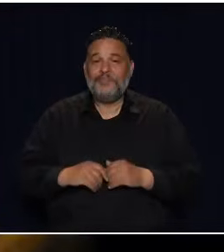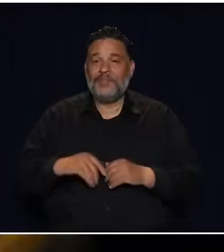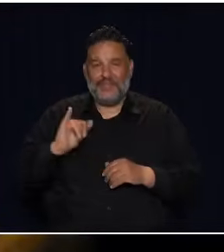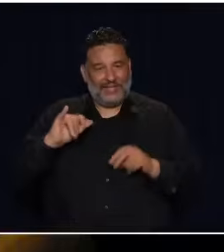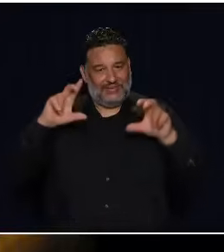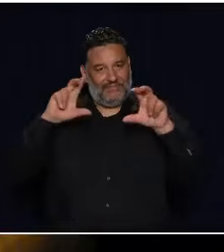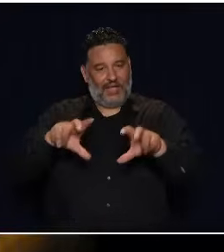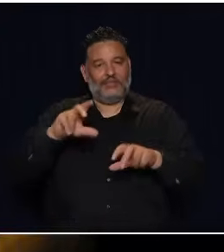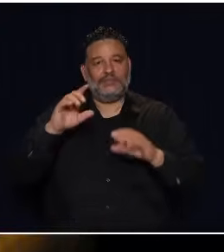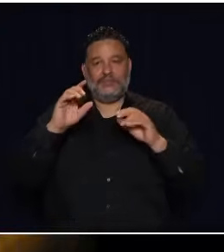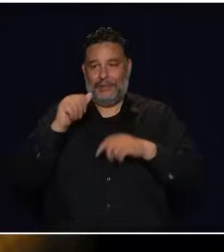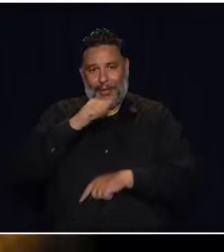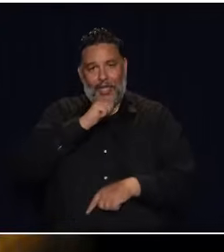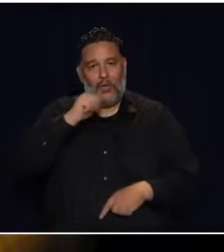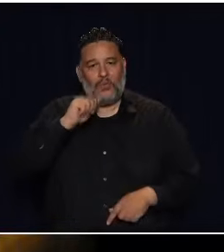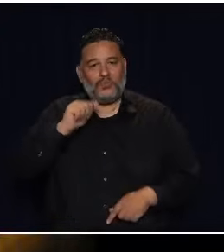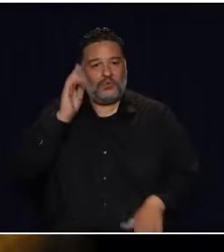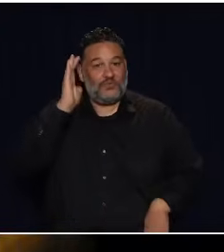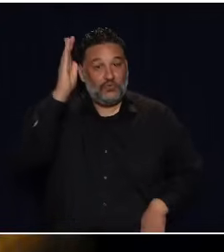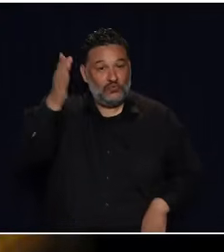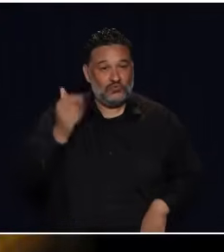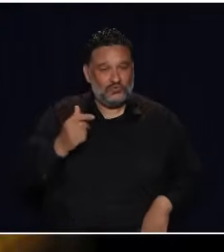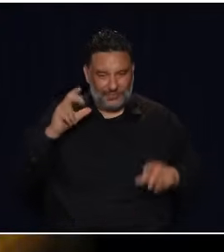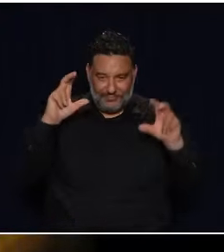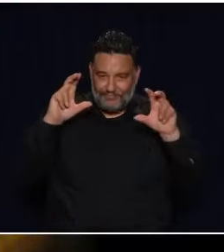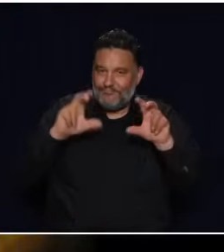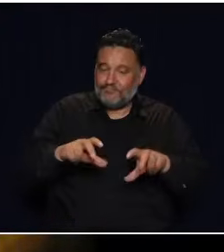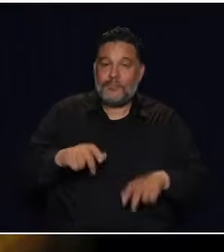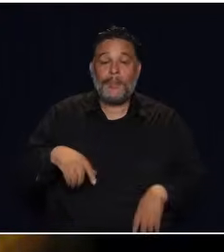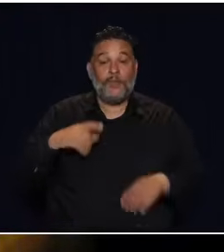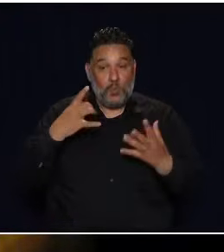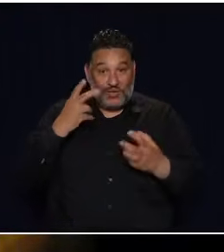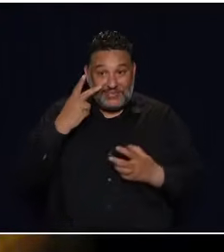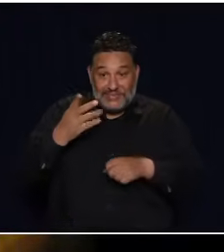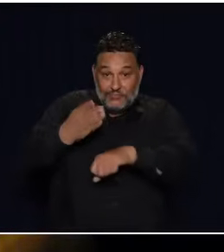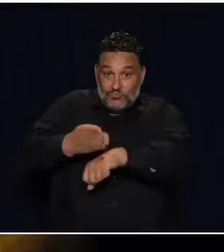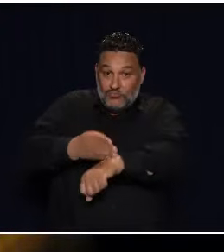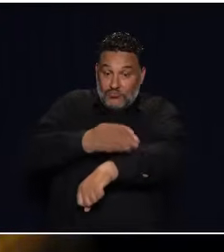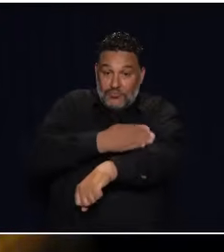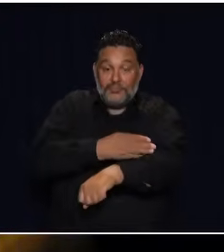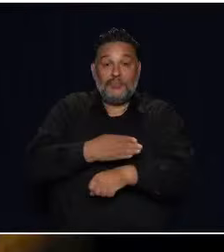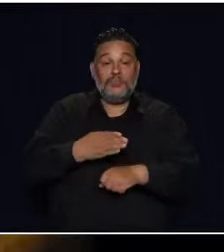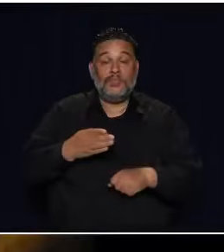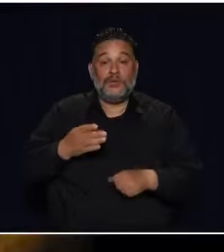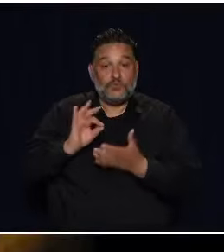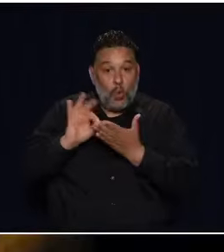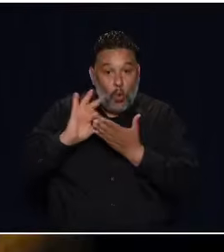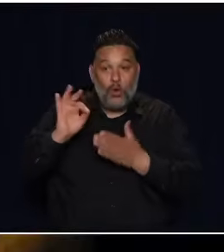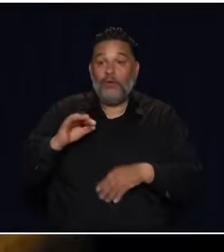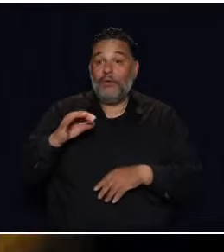FULL DAY KINDERGARTEN AND THIS IS AN INVESTMENT IN ARIZONA'S FUTURE.